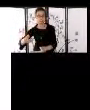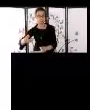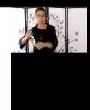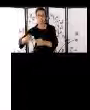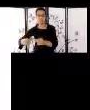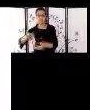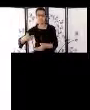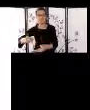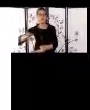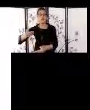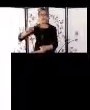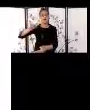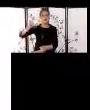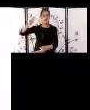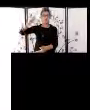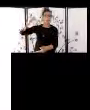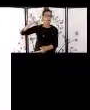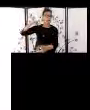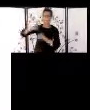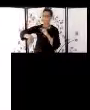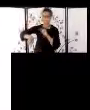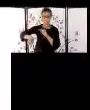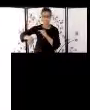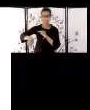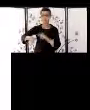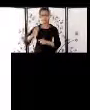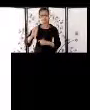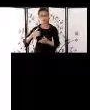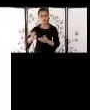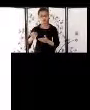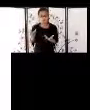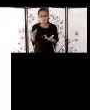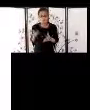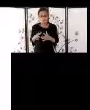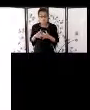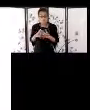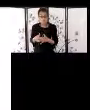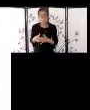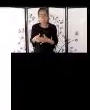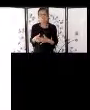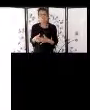that your project can already be underway before you submit your application or before